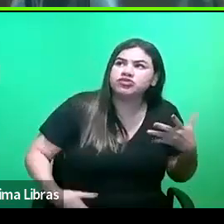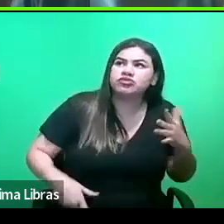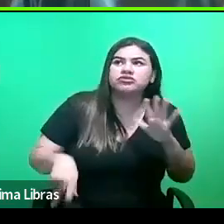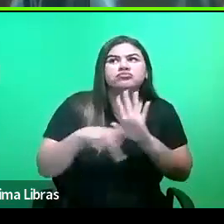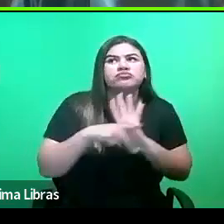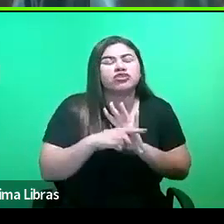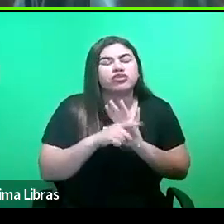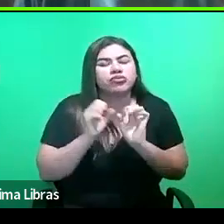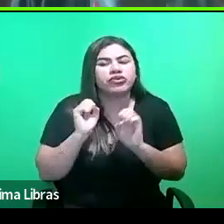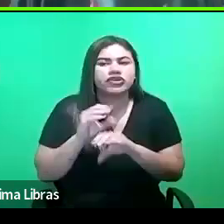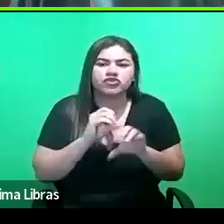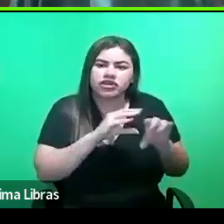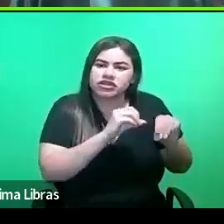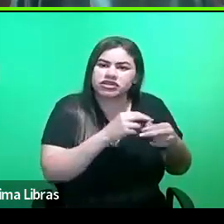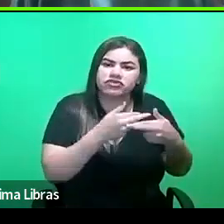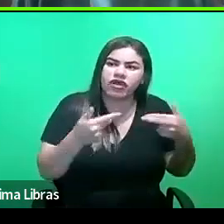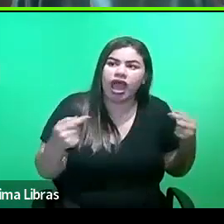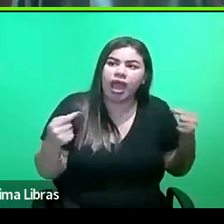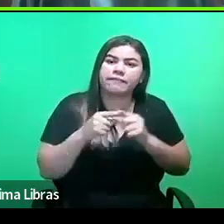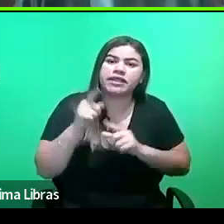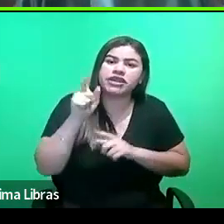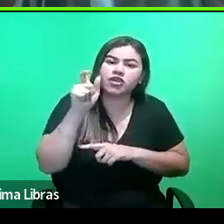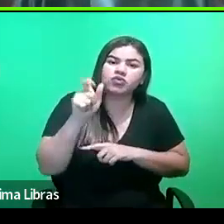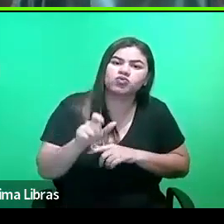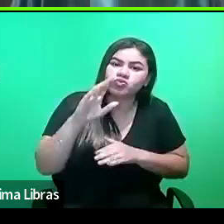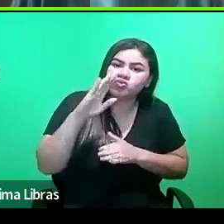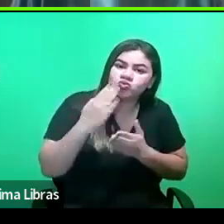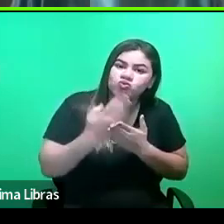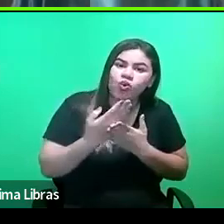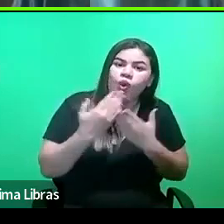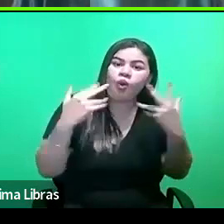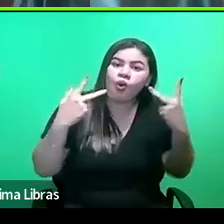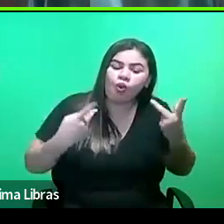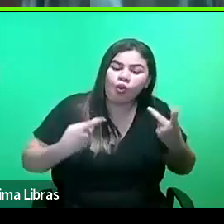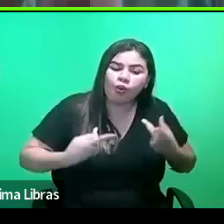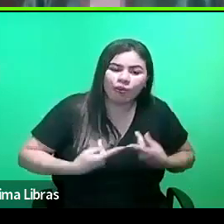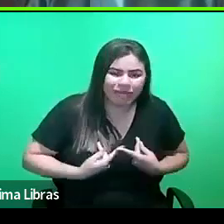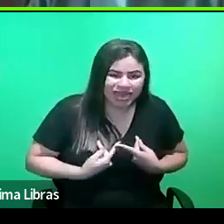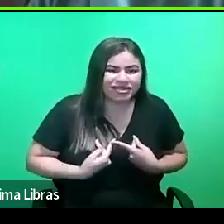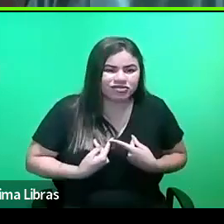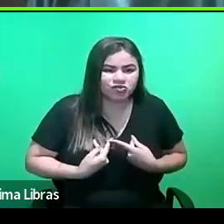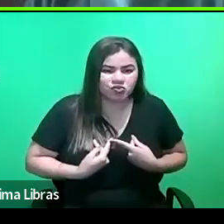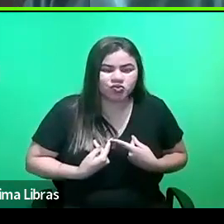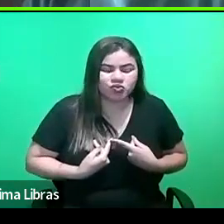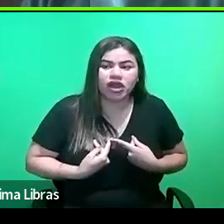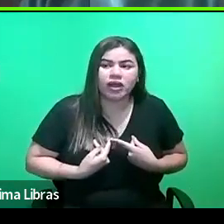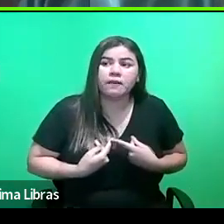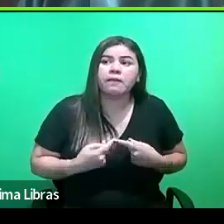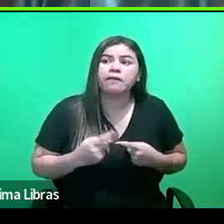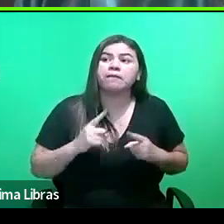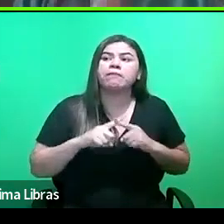o o passing master passing master Consideration